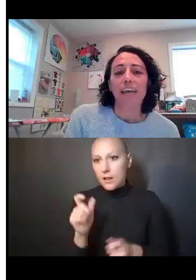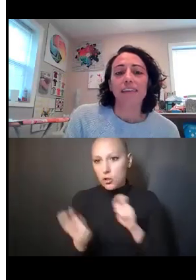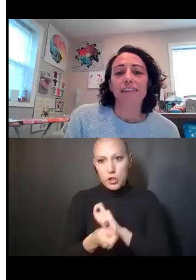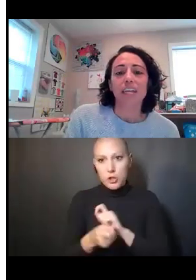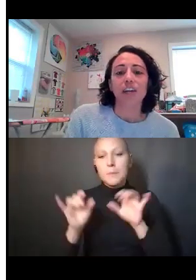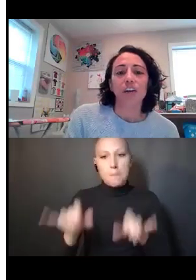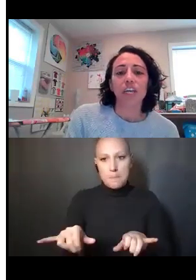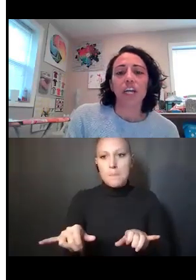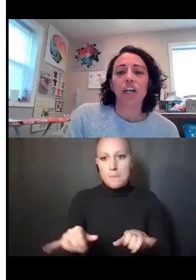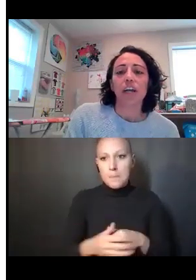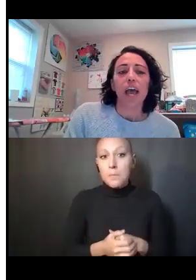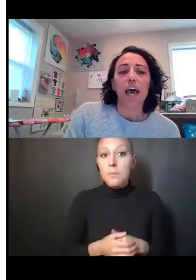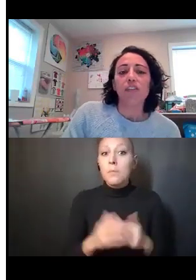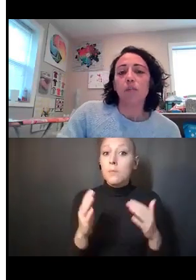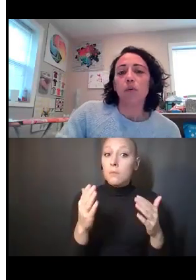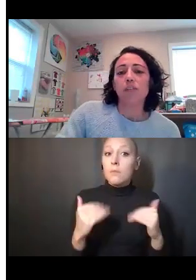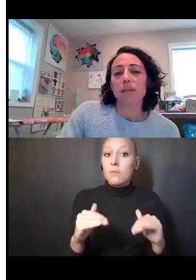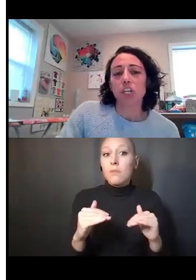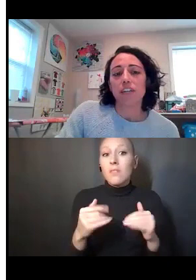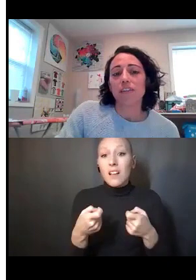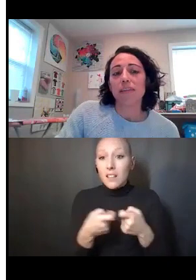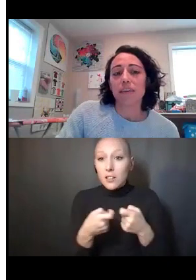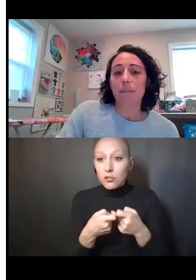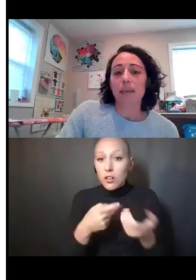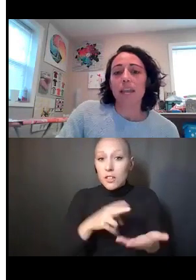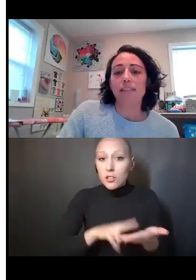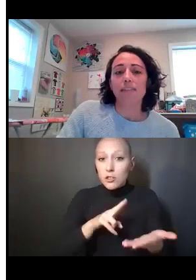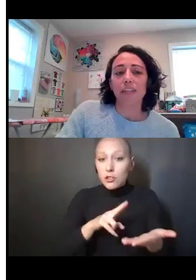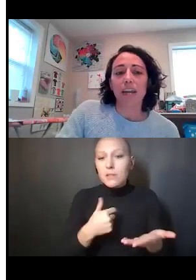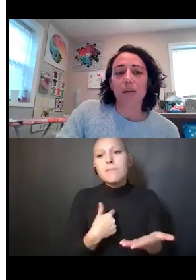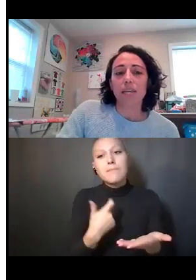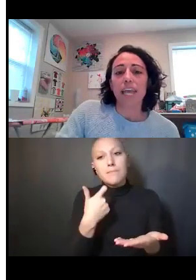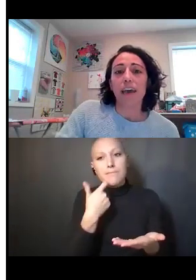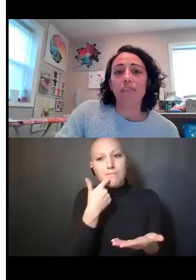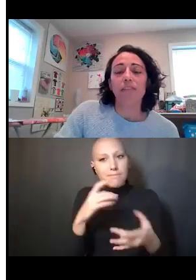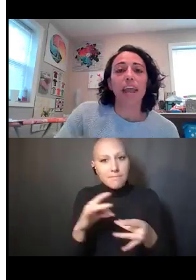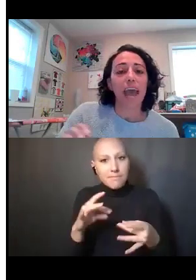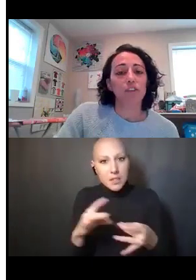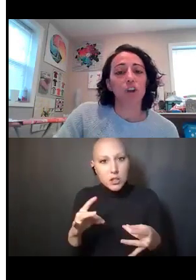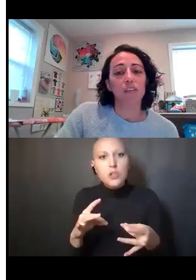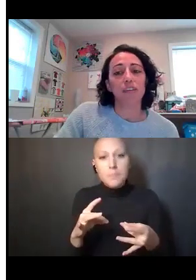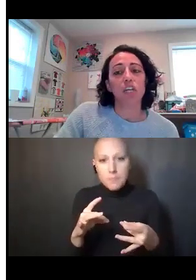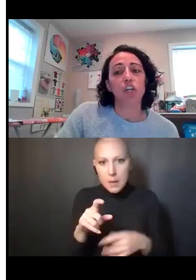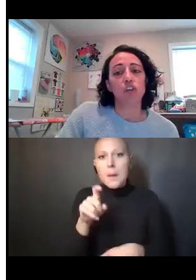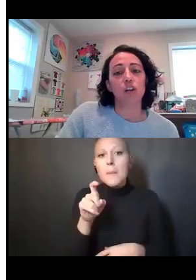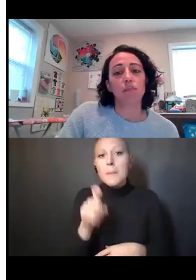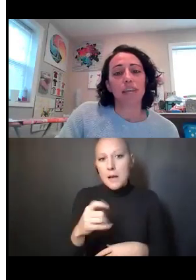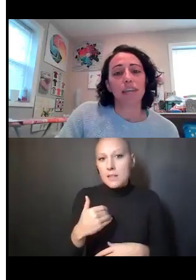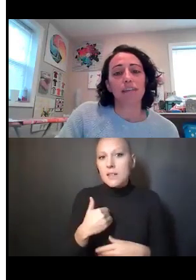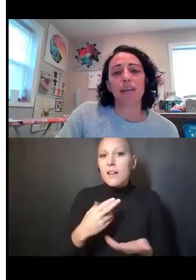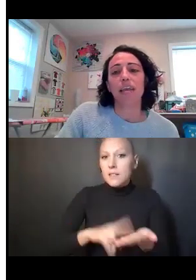as I stated earlier, other support submissions must come in as a flattened PDF after all the signatures are obtained.